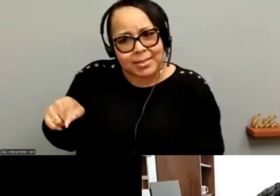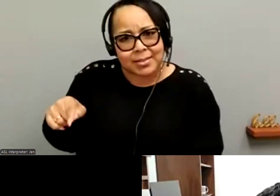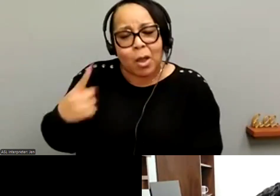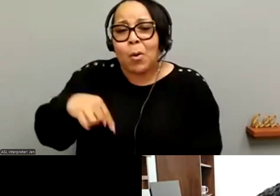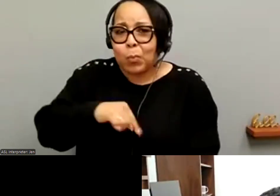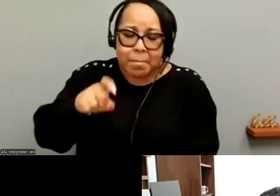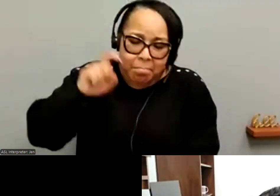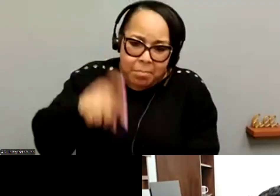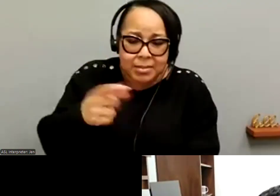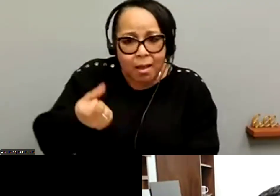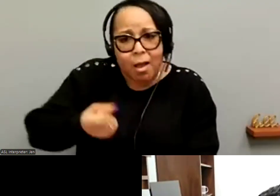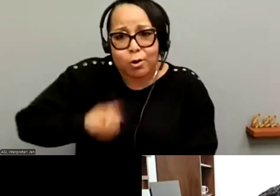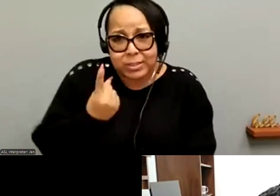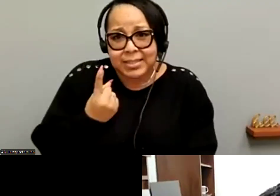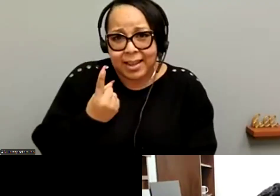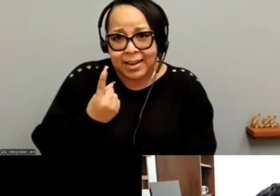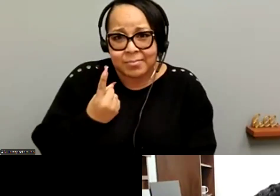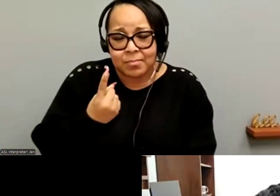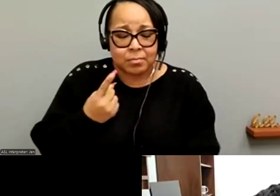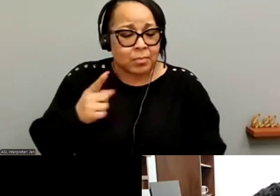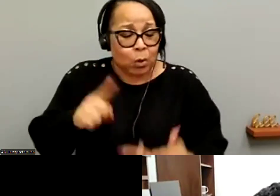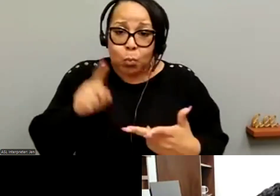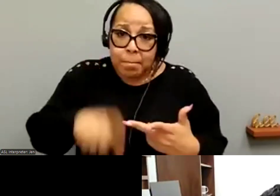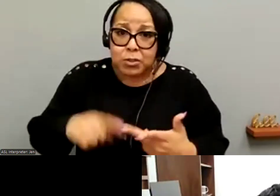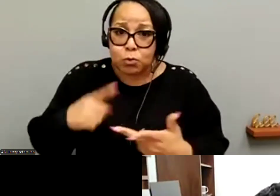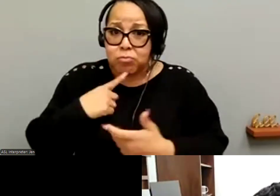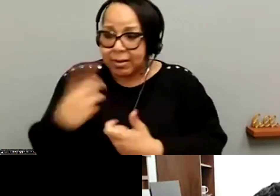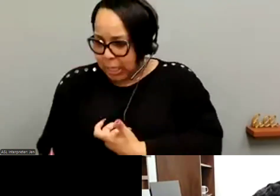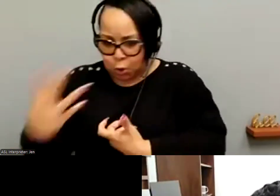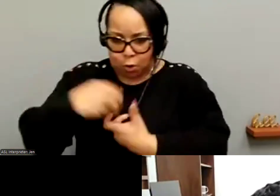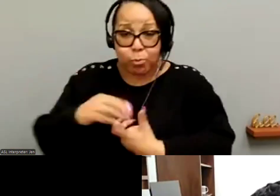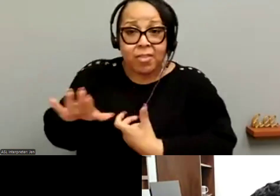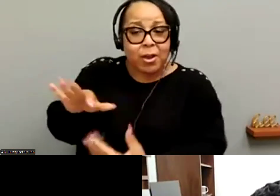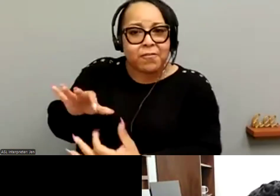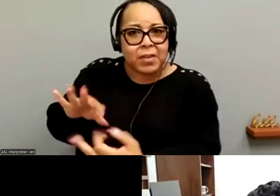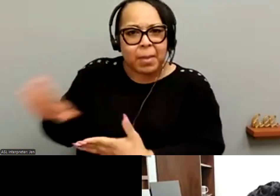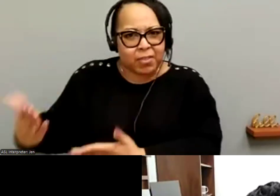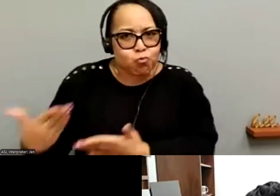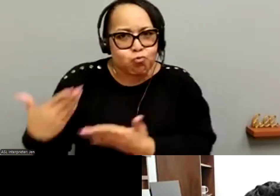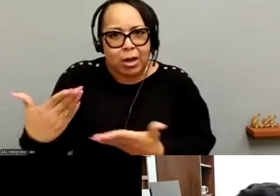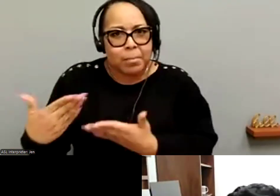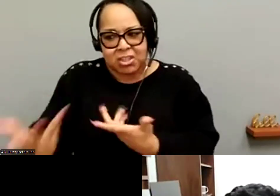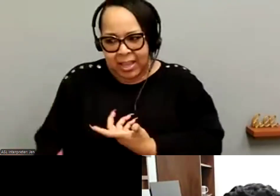13:14:34 must understand. We must 13:14:35 incorporate their feedback and 13:14:36 their recommendations in our 13:14:39 planning and resource